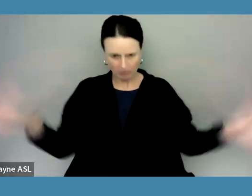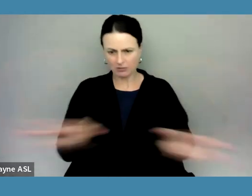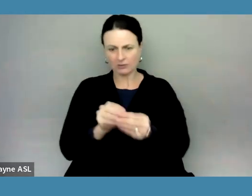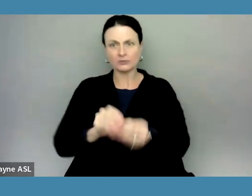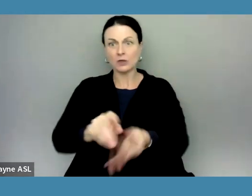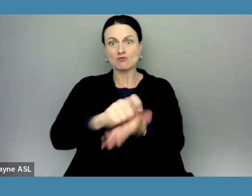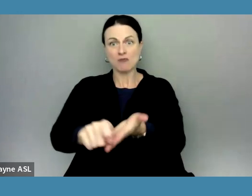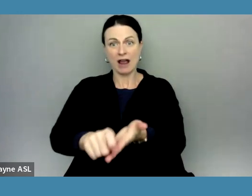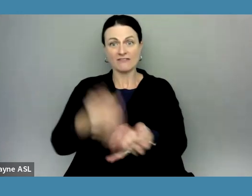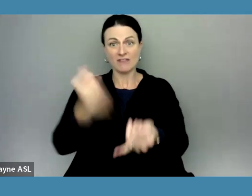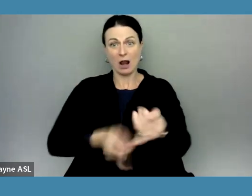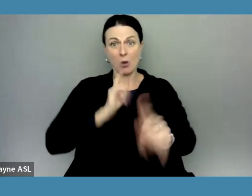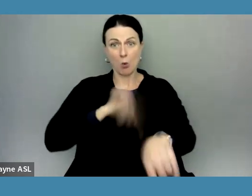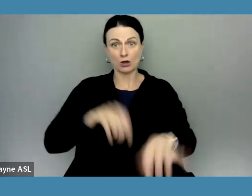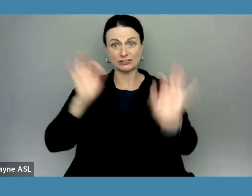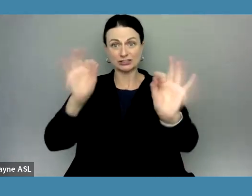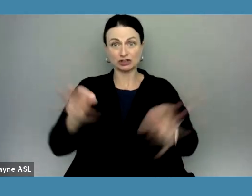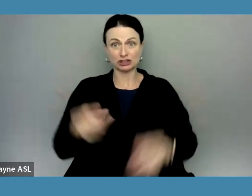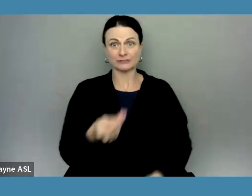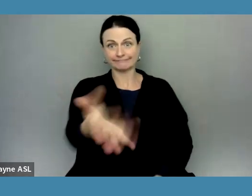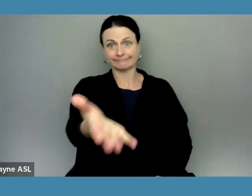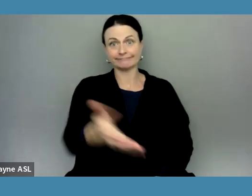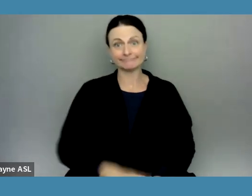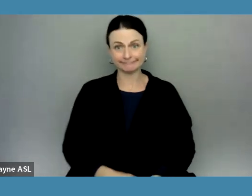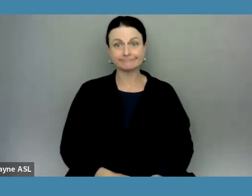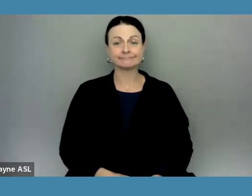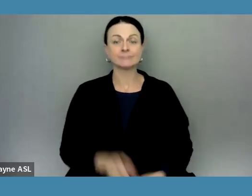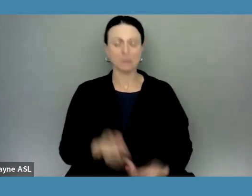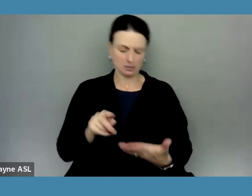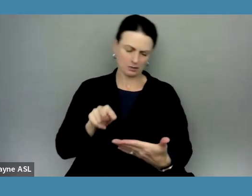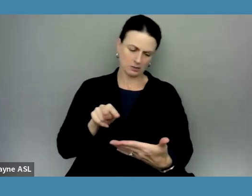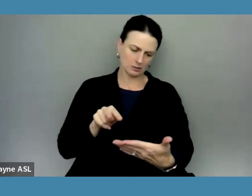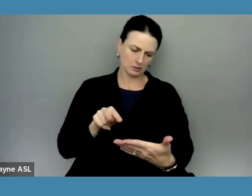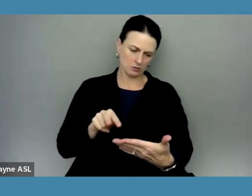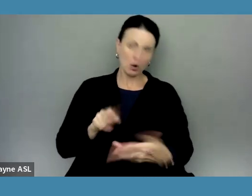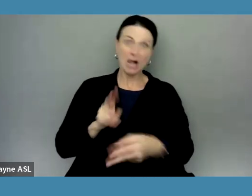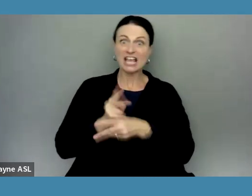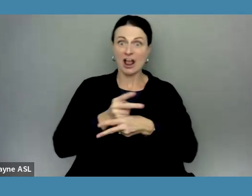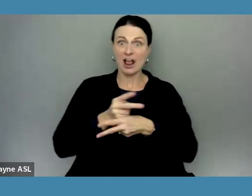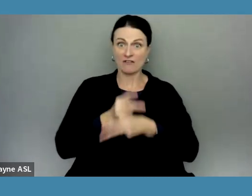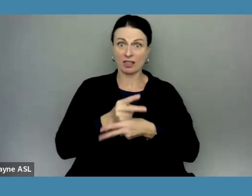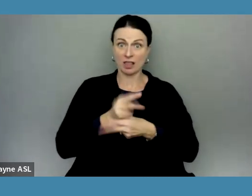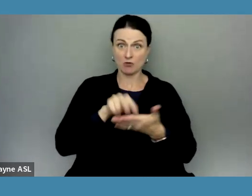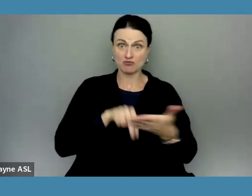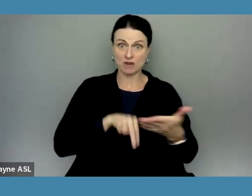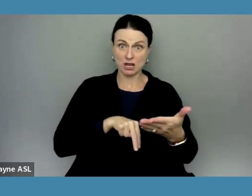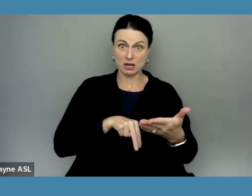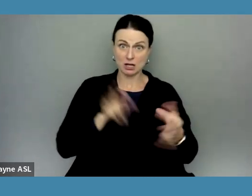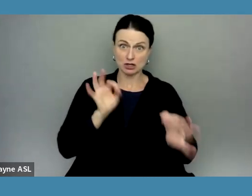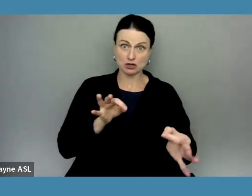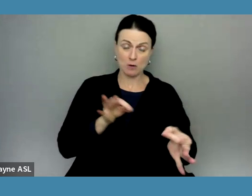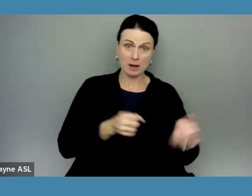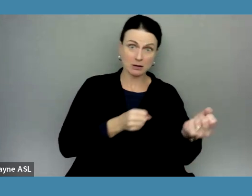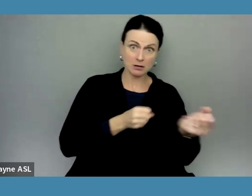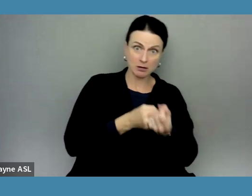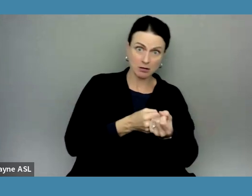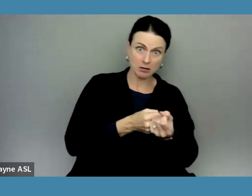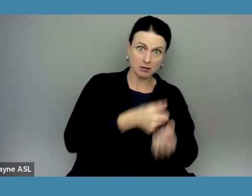Once they issue the final order, you're gonna read the final order carefully and determine what has been affirmed or what has been denied.